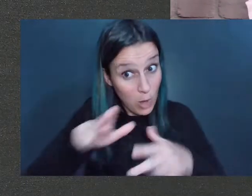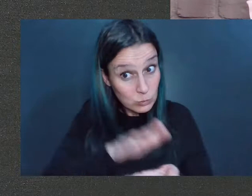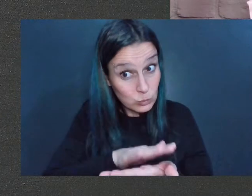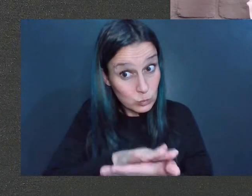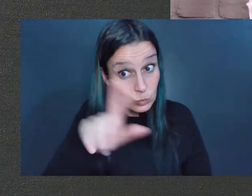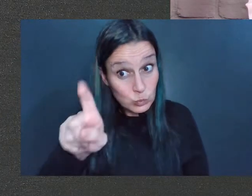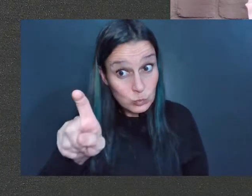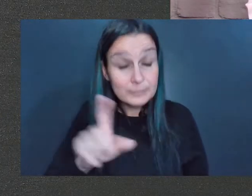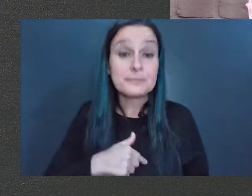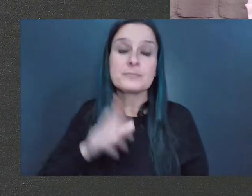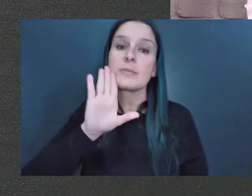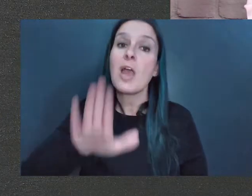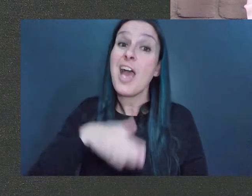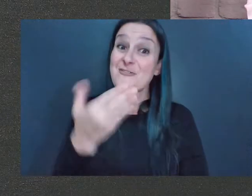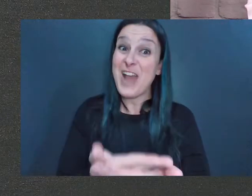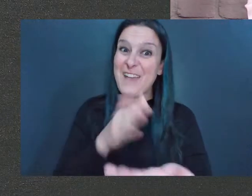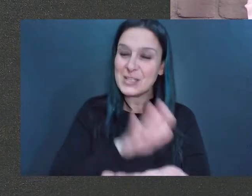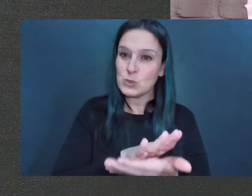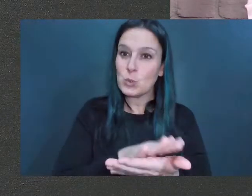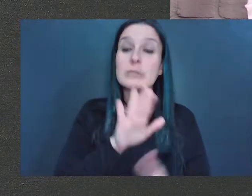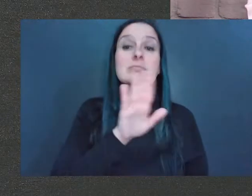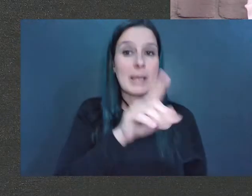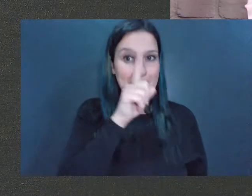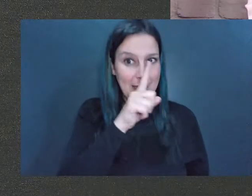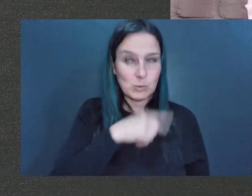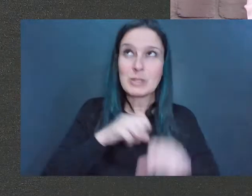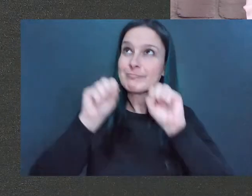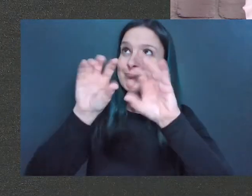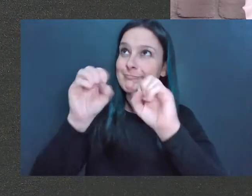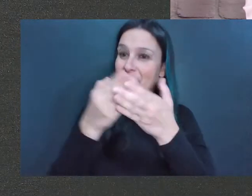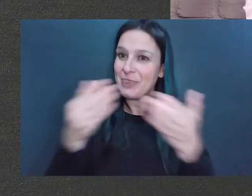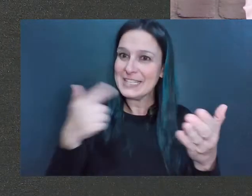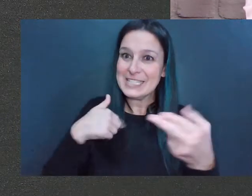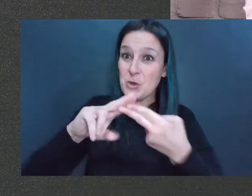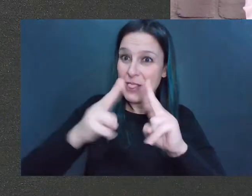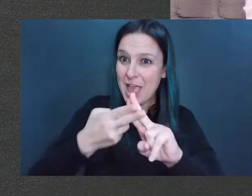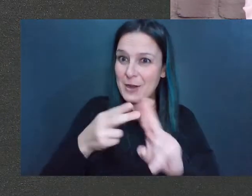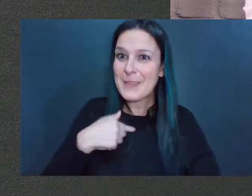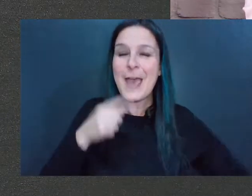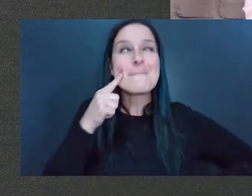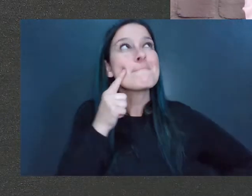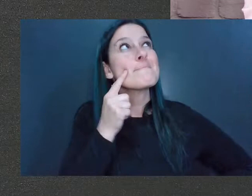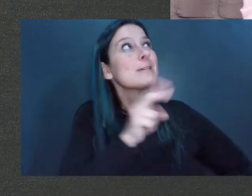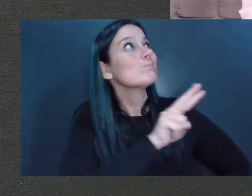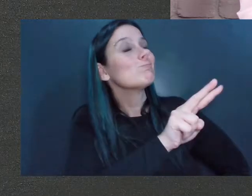When you get to school, he'll put his things in your locker and take a look around.